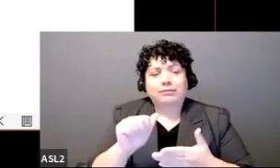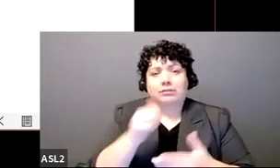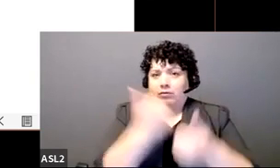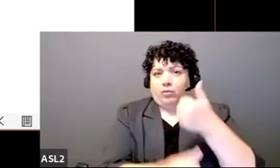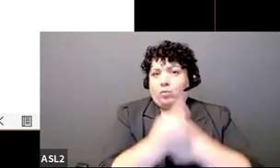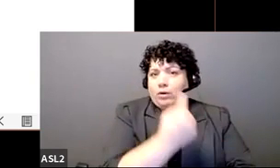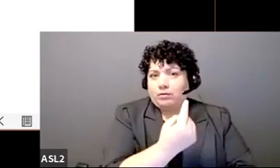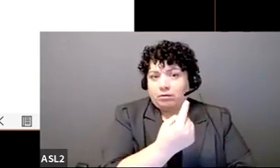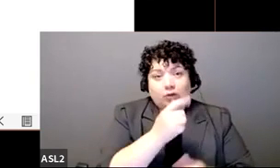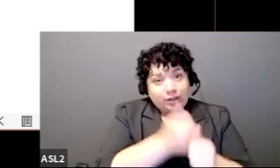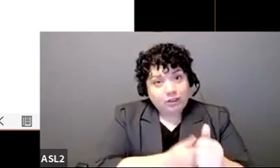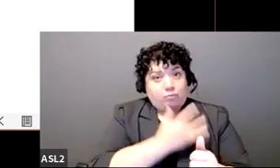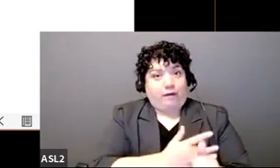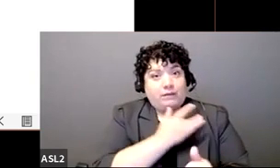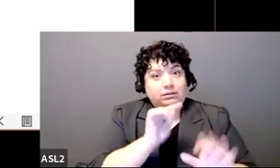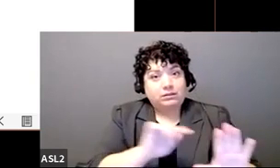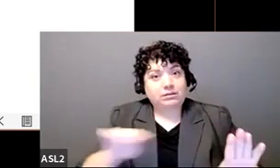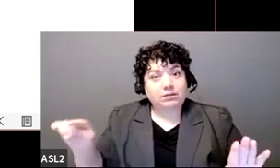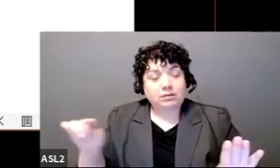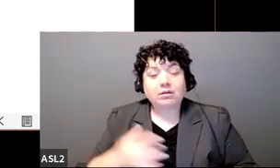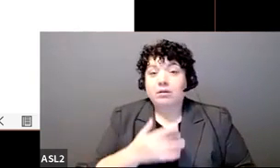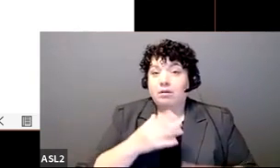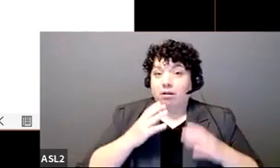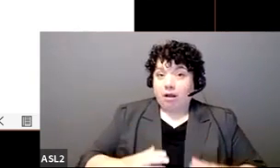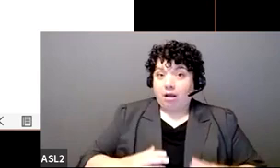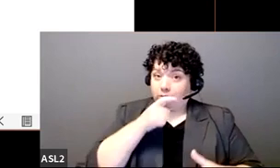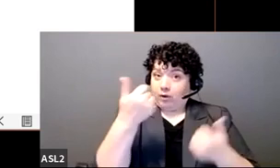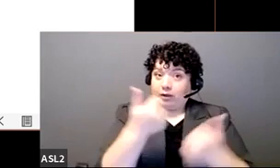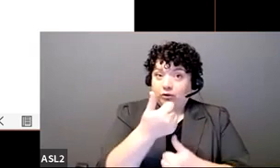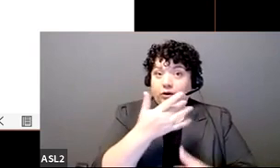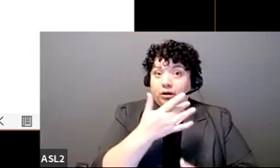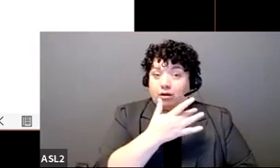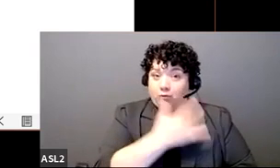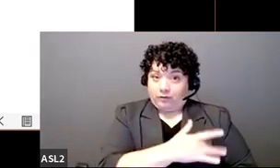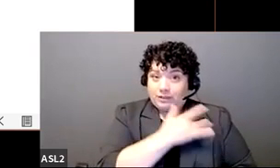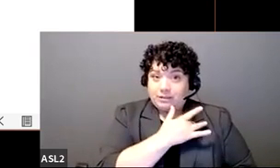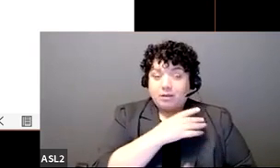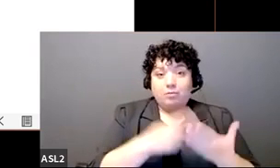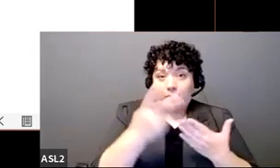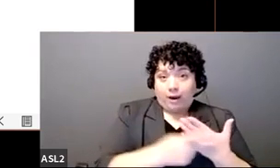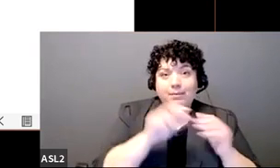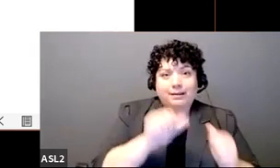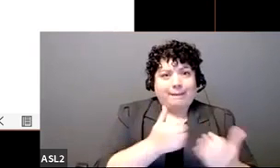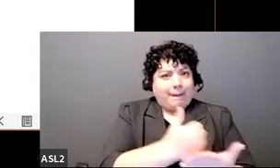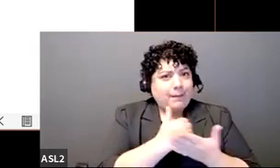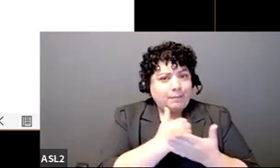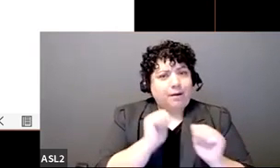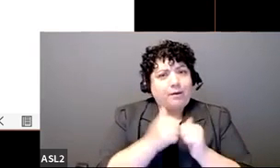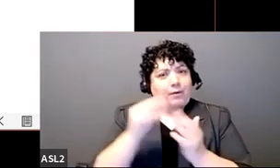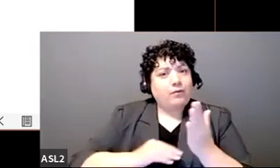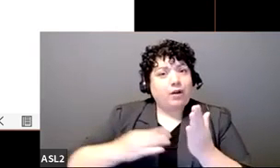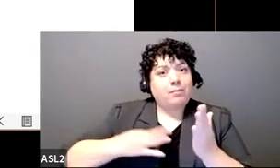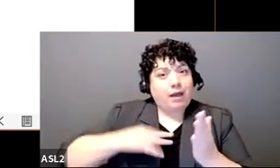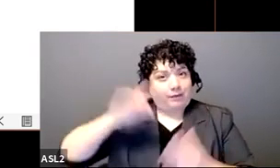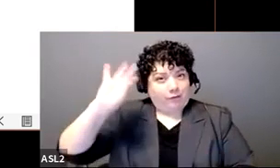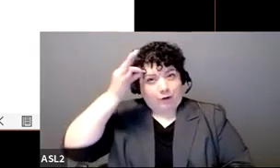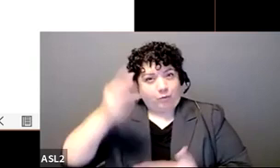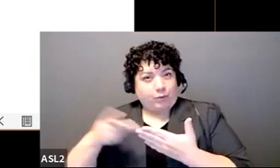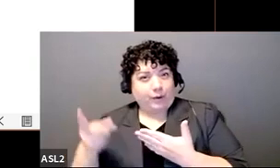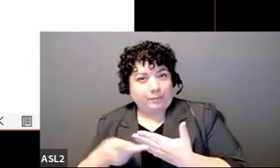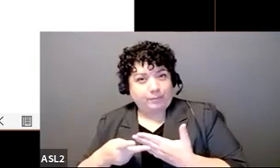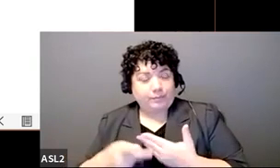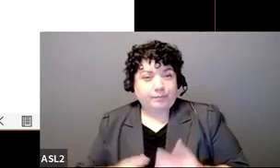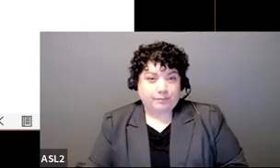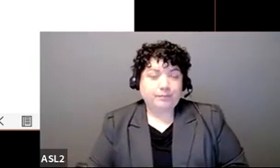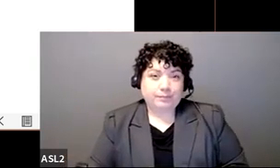helping clients of provincial programs apply for all the federal programs that they're eligible for